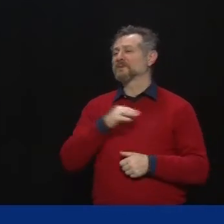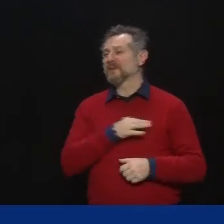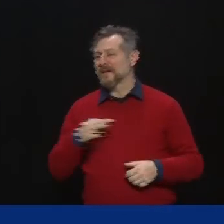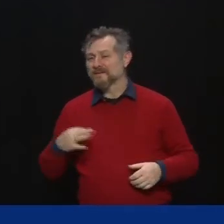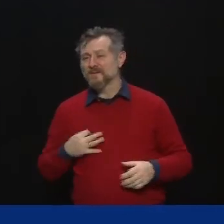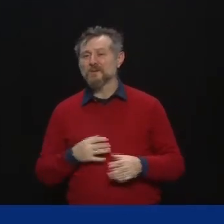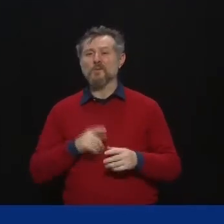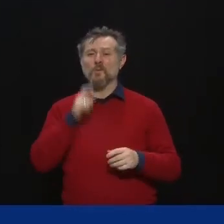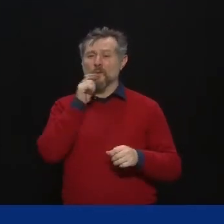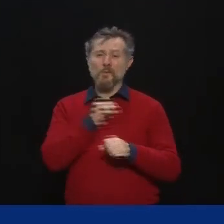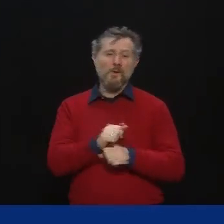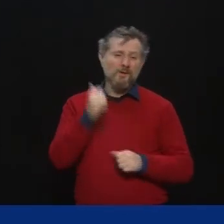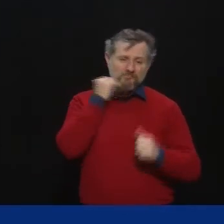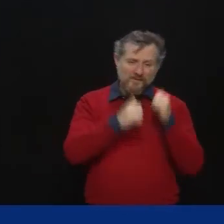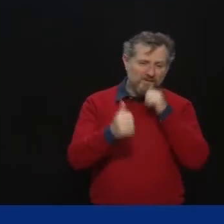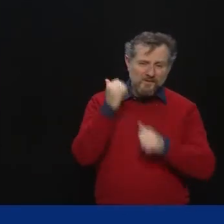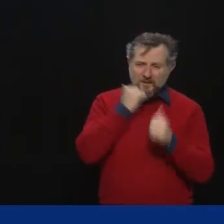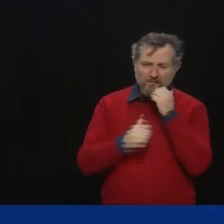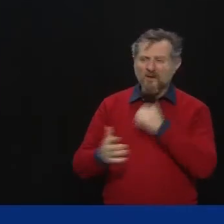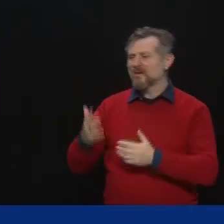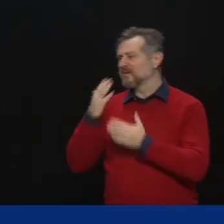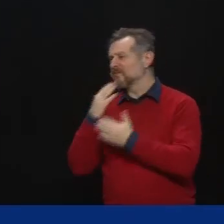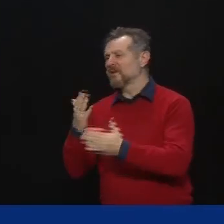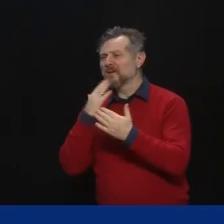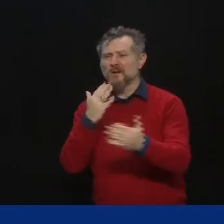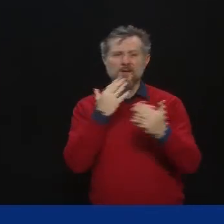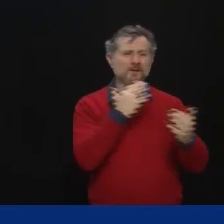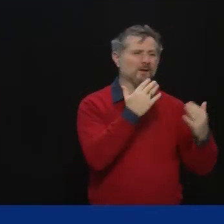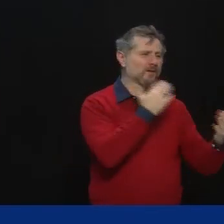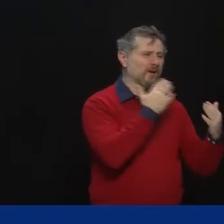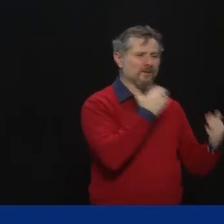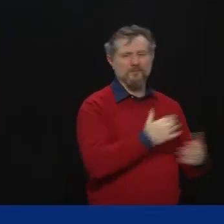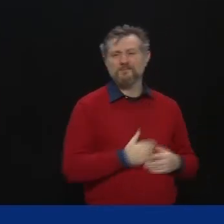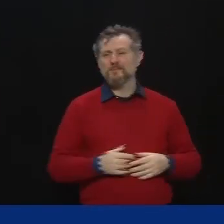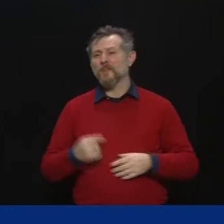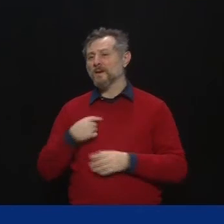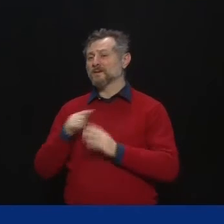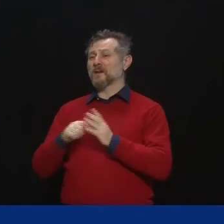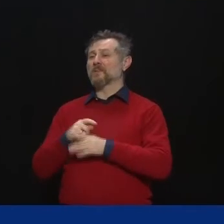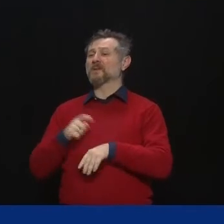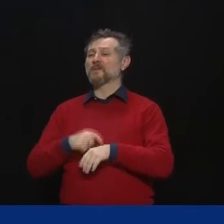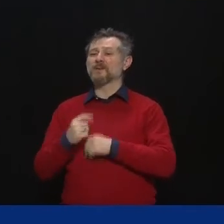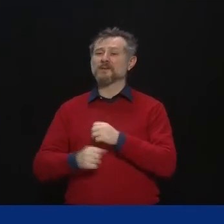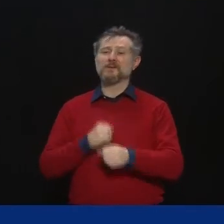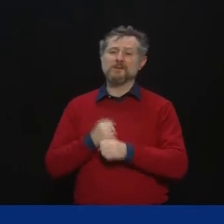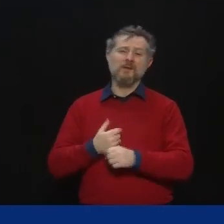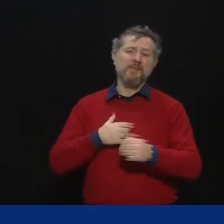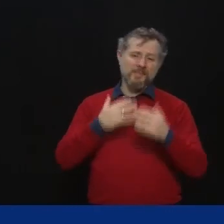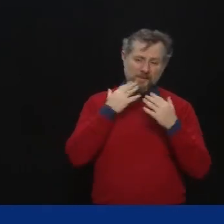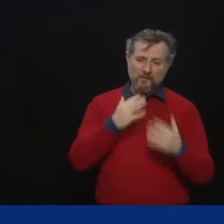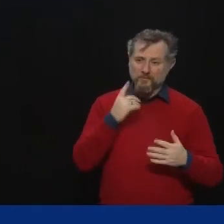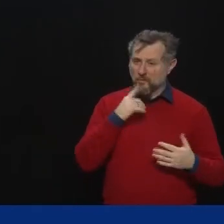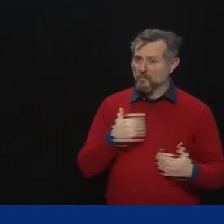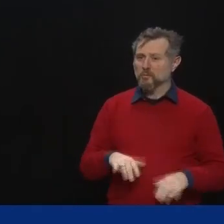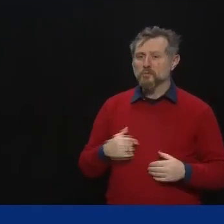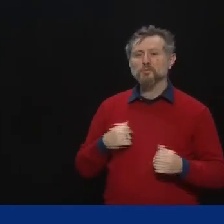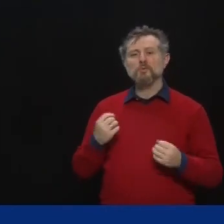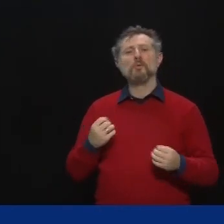WE'RE NEW YORKERS AND WE'RE THE HOLIDAY SEASON. I APPRECIATE MY TEAM AND MY SENIOR STAFF AND ALL OF THOSE ONLY THE FRONTLINES OUT THERE